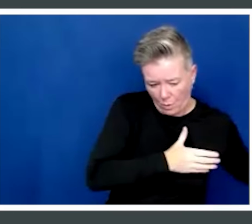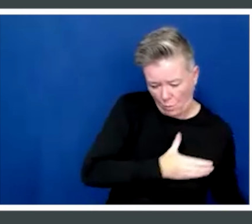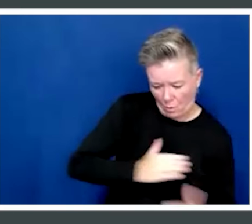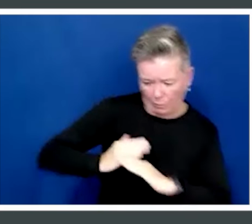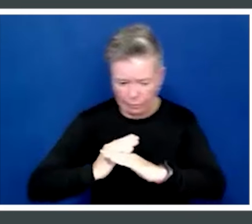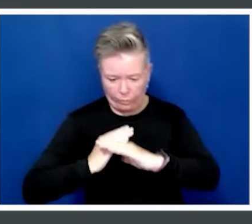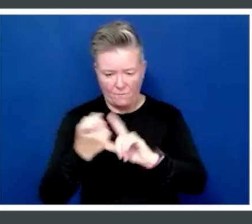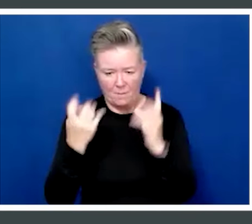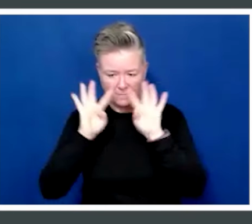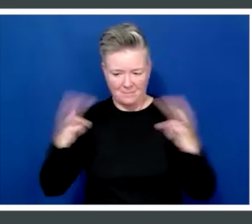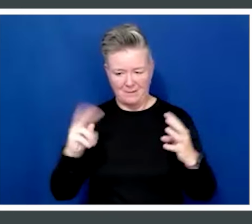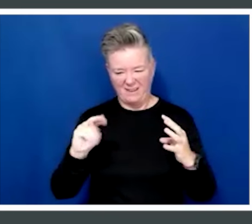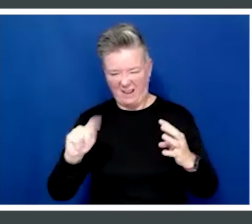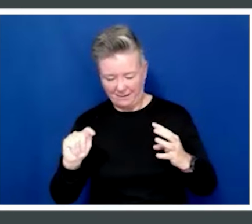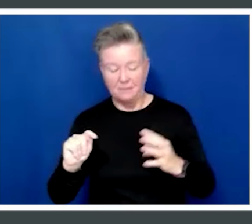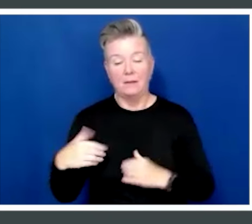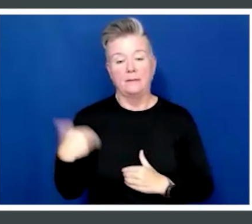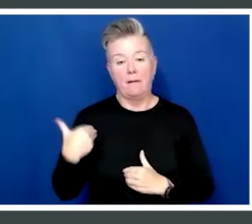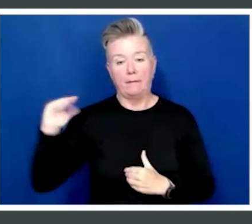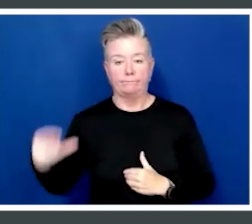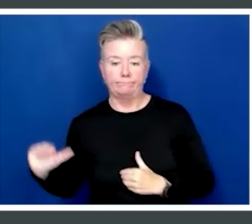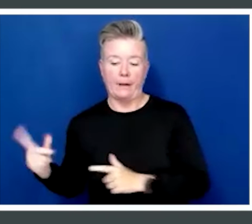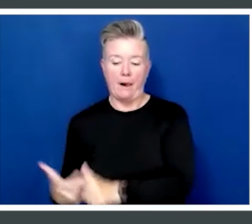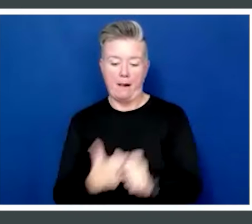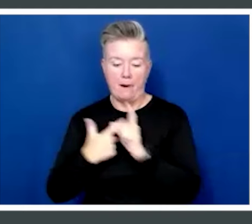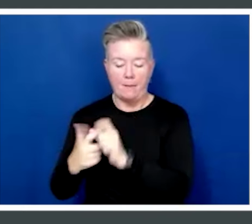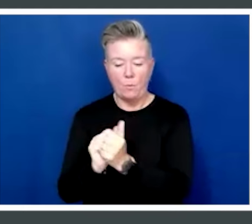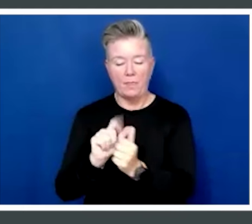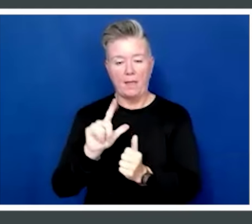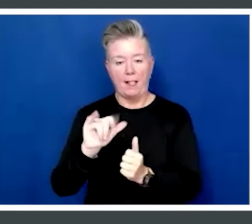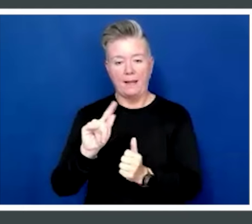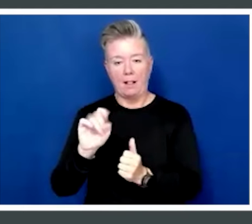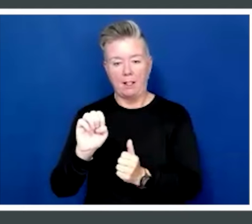net. A toddler runs around the nature center's reading corner during a Little Explorers event.